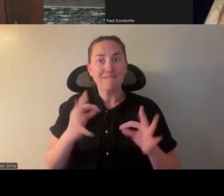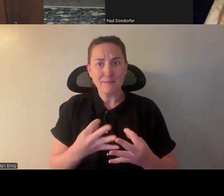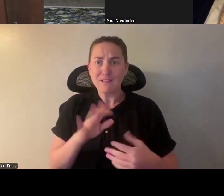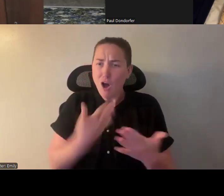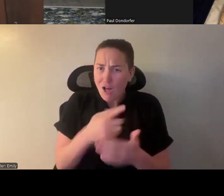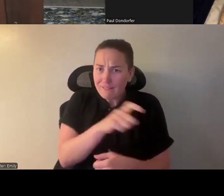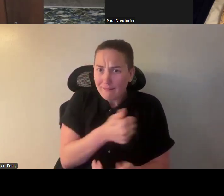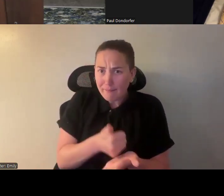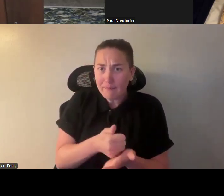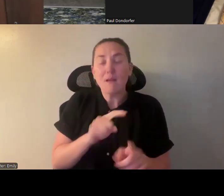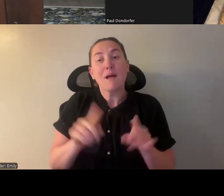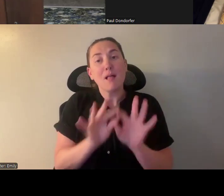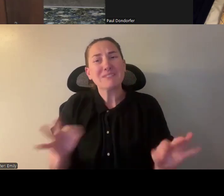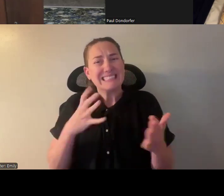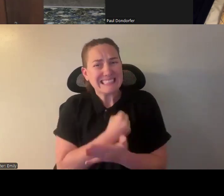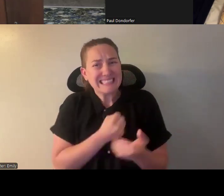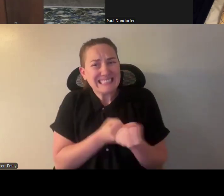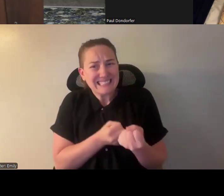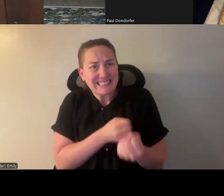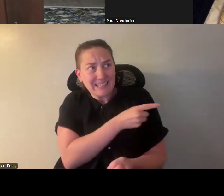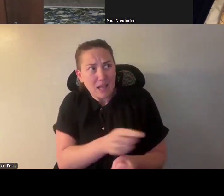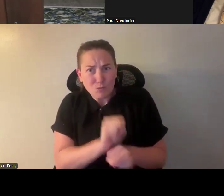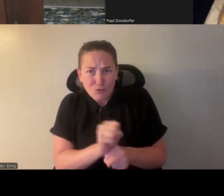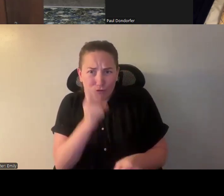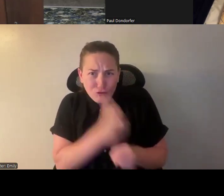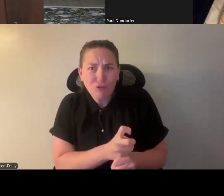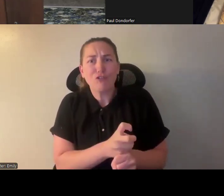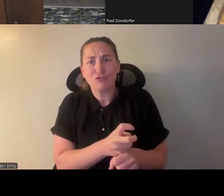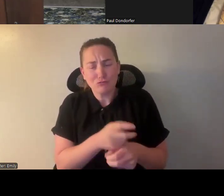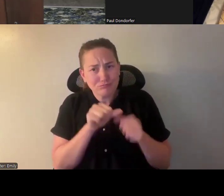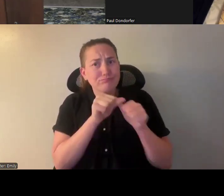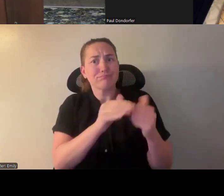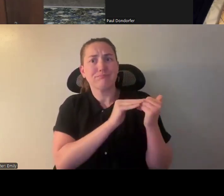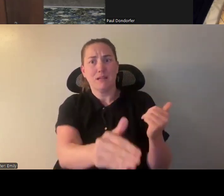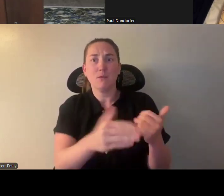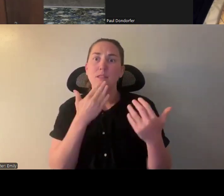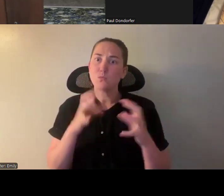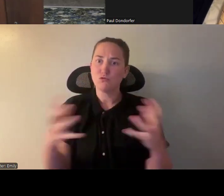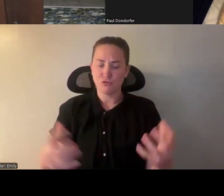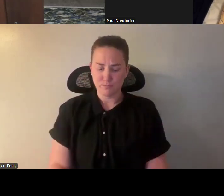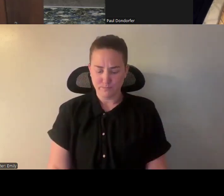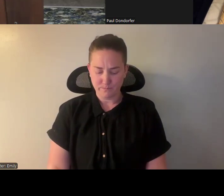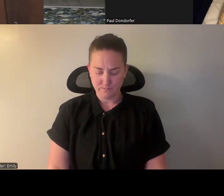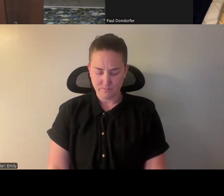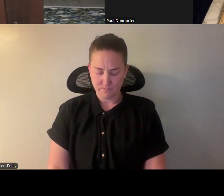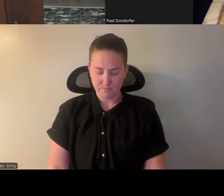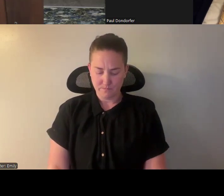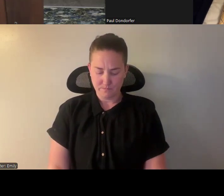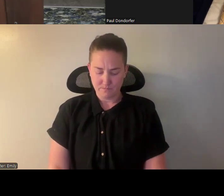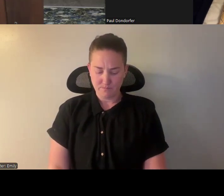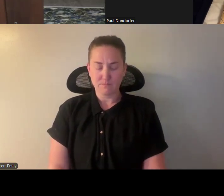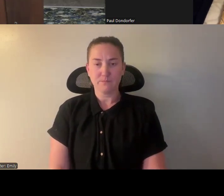leaving behind those who are been working so hard to keep us in a stable position Thank you